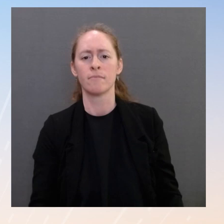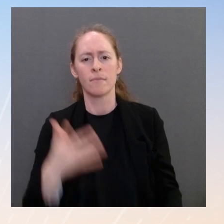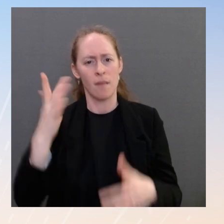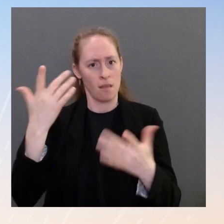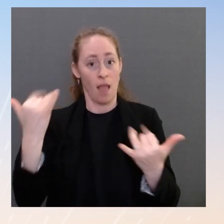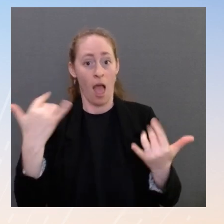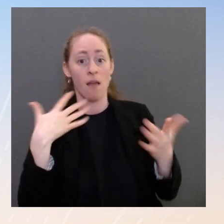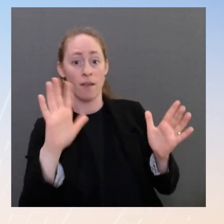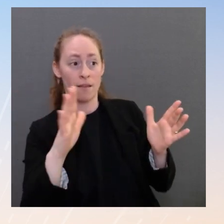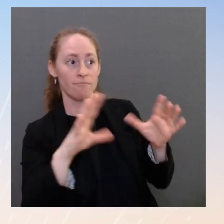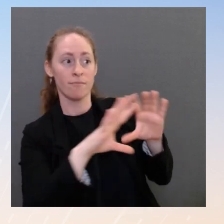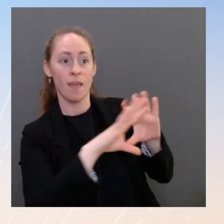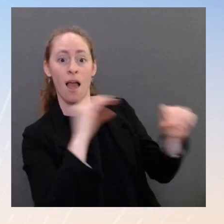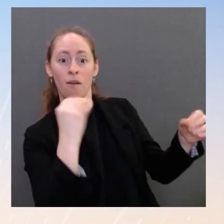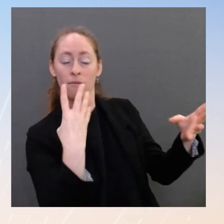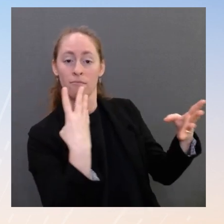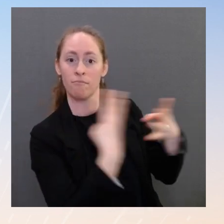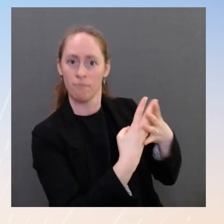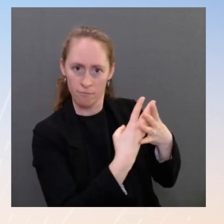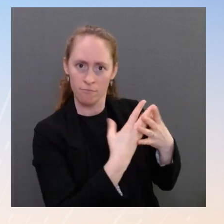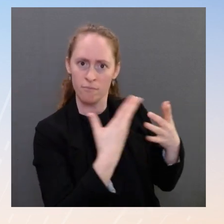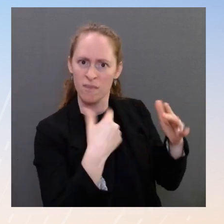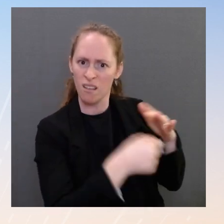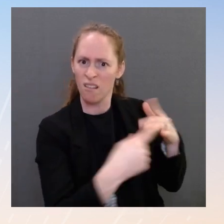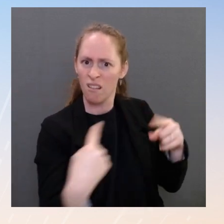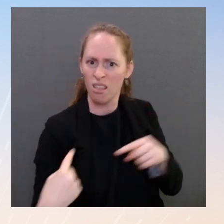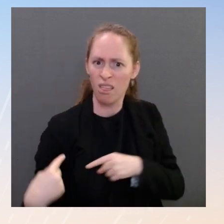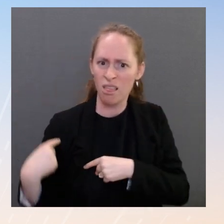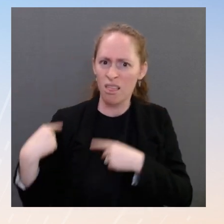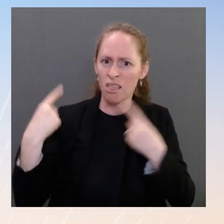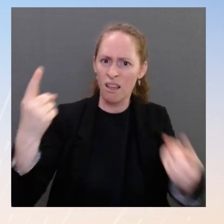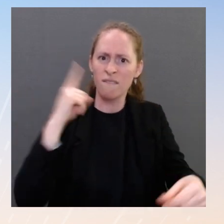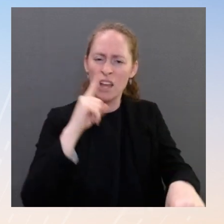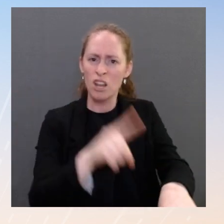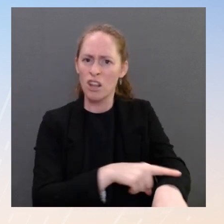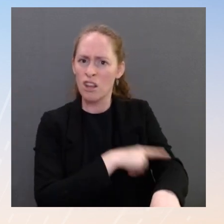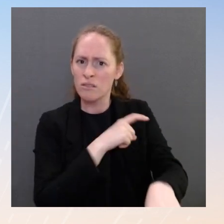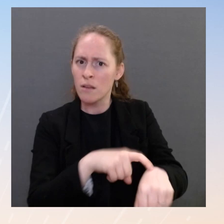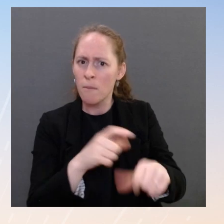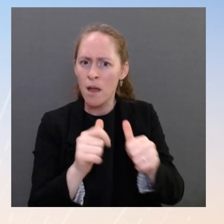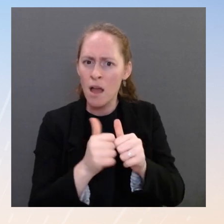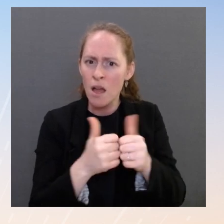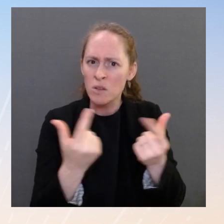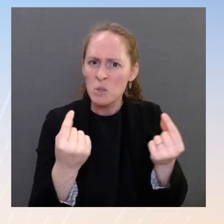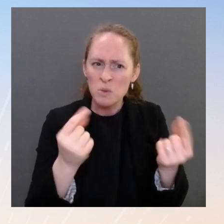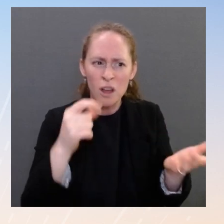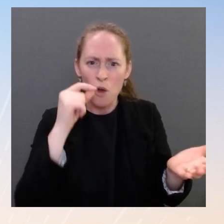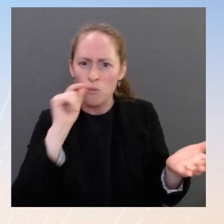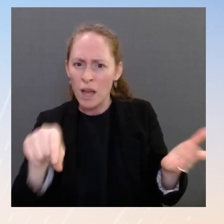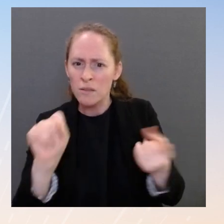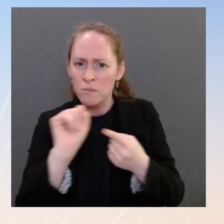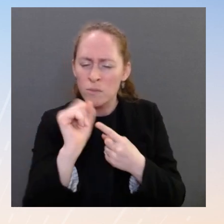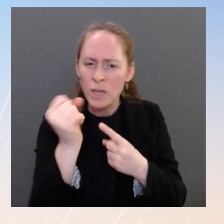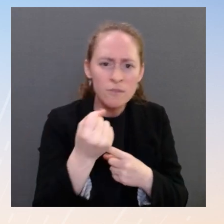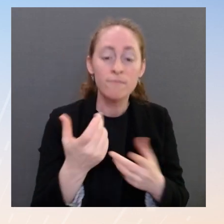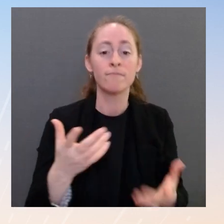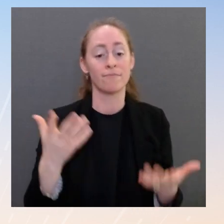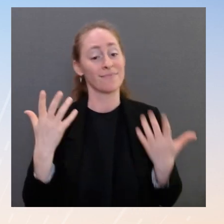Ms. Psaki: Look, I think the release of Trevor Reed, him returning home to his family, receiving the healthcare that he has long needed,